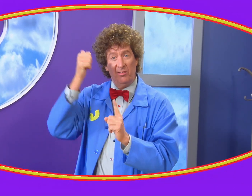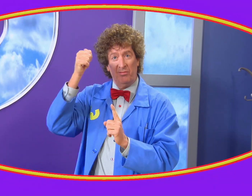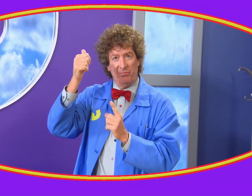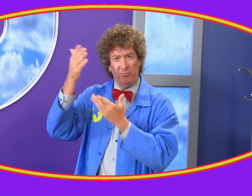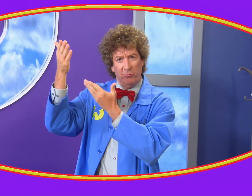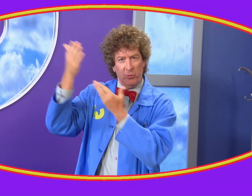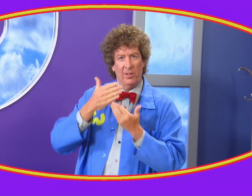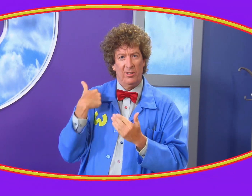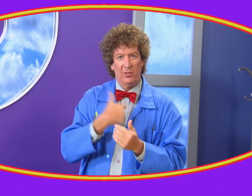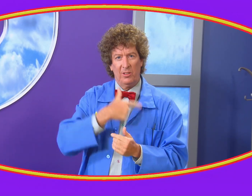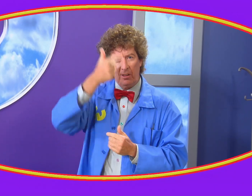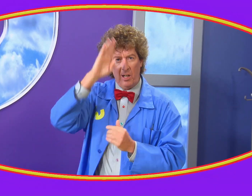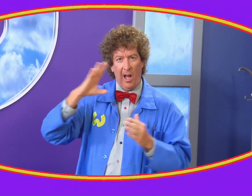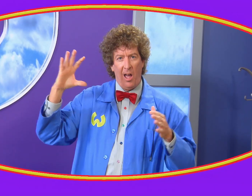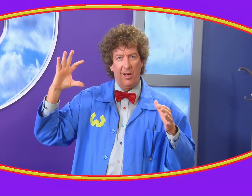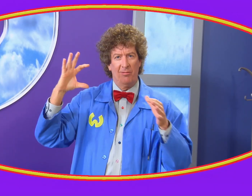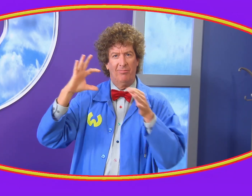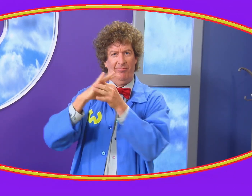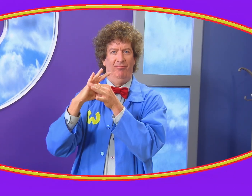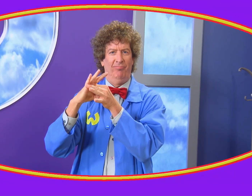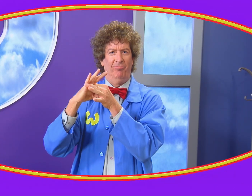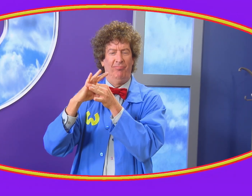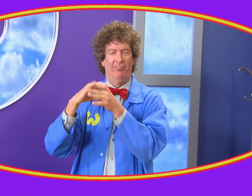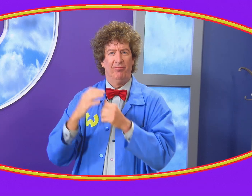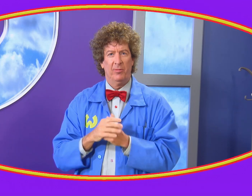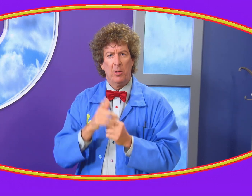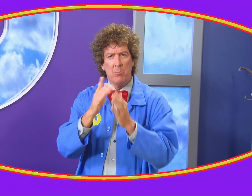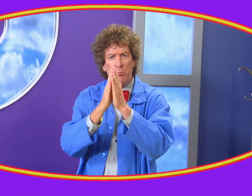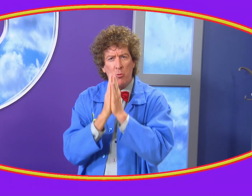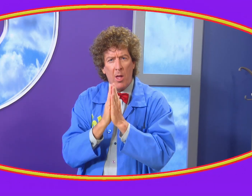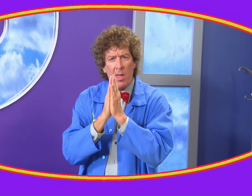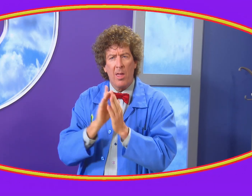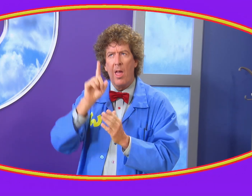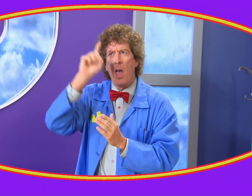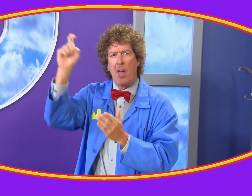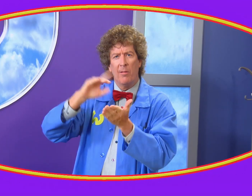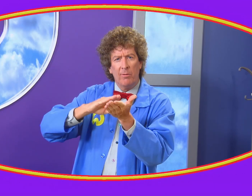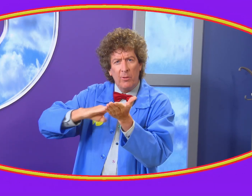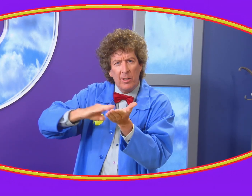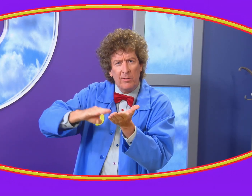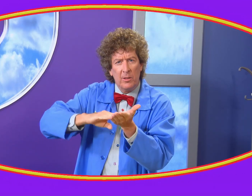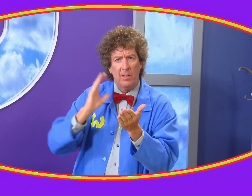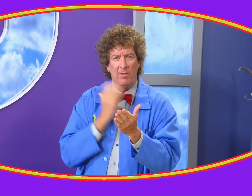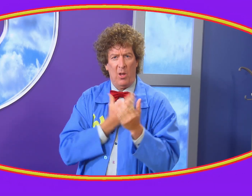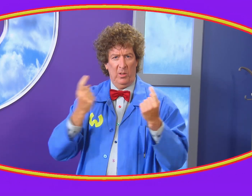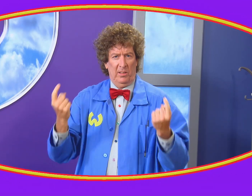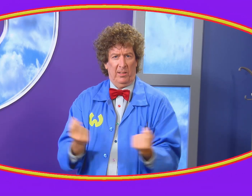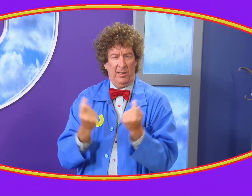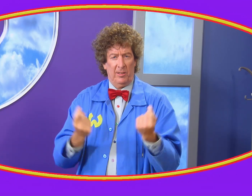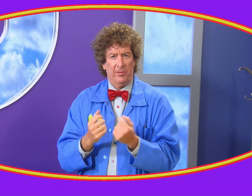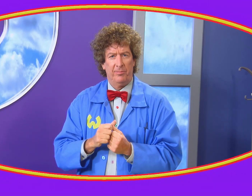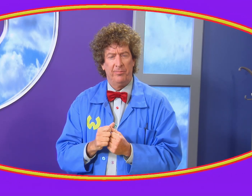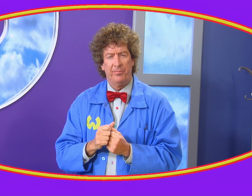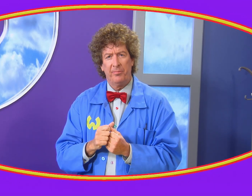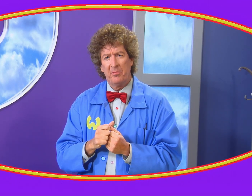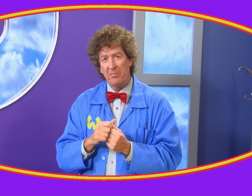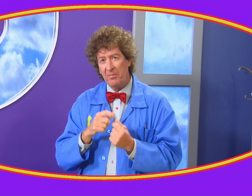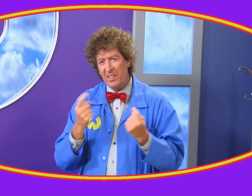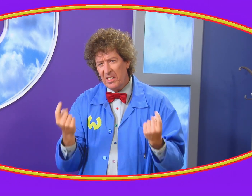THEN YOU WILL HAVE A RELATIONSHIP WITH HIM. WHEN YOU PRAY, ASK HIM TO FORGIVE YOU FOR YOUR SINS.